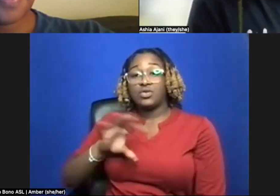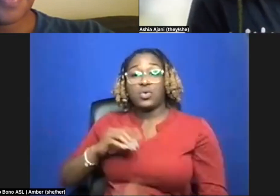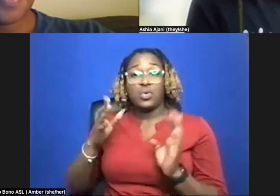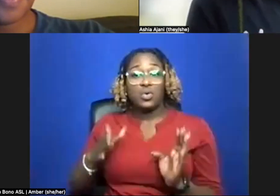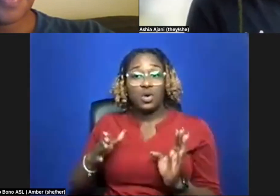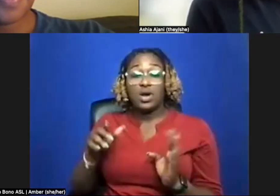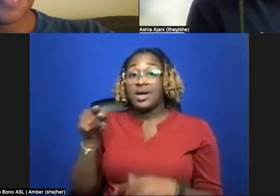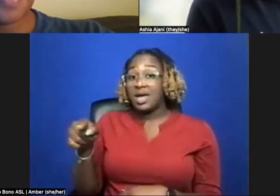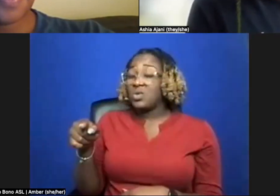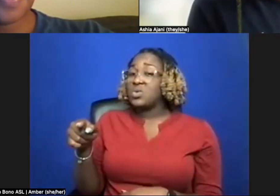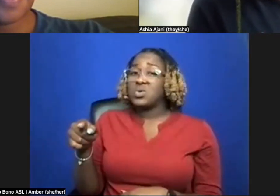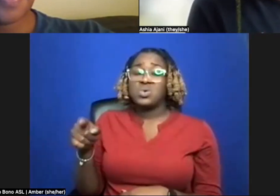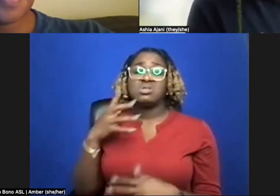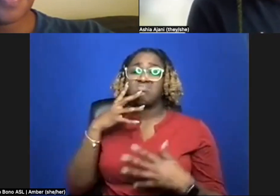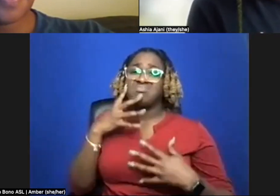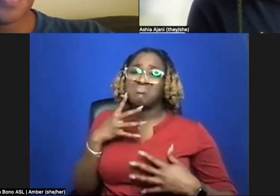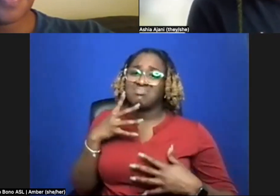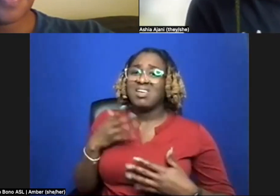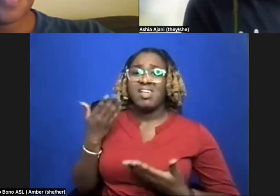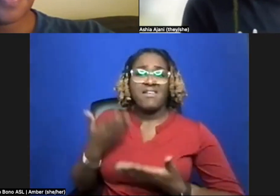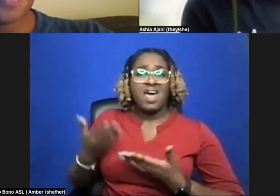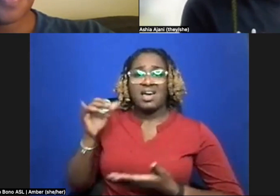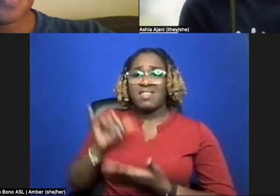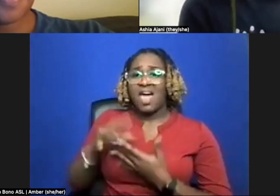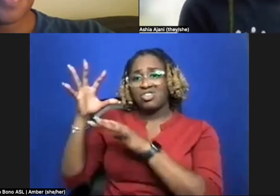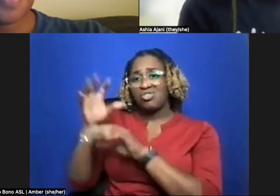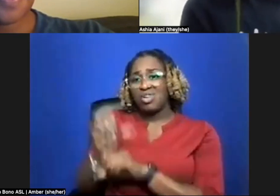that like traditional ecological knowledge has become such a huge like talking point,